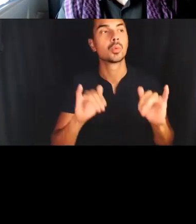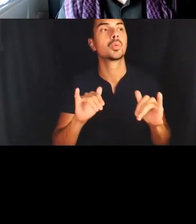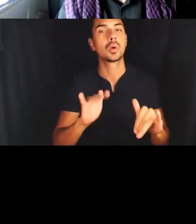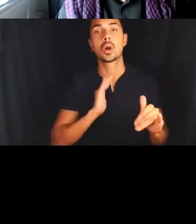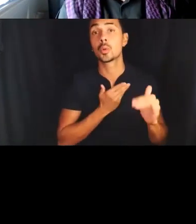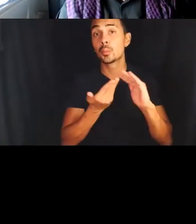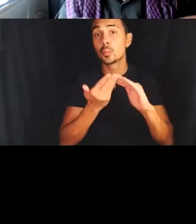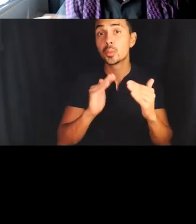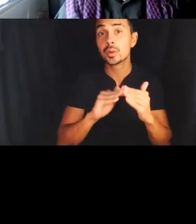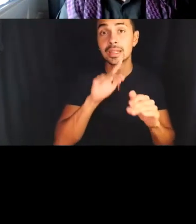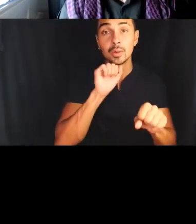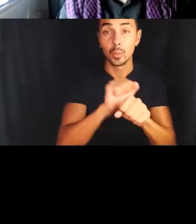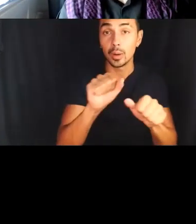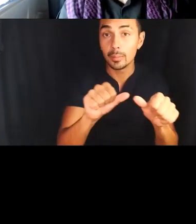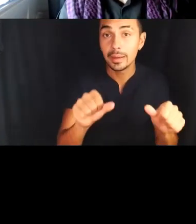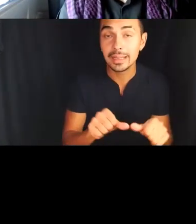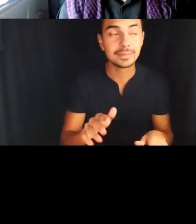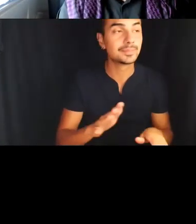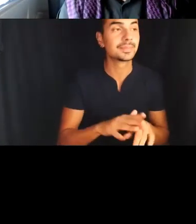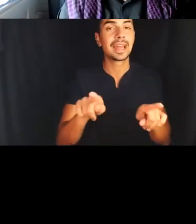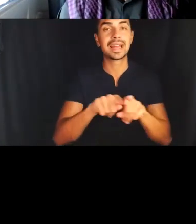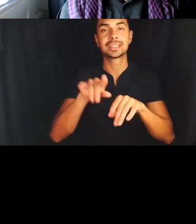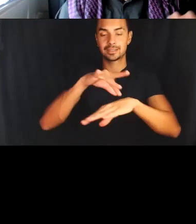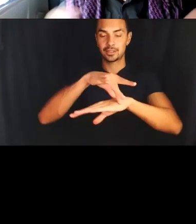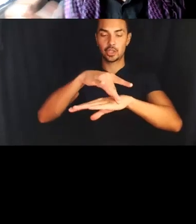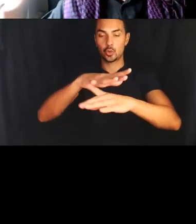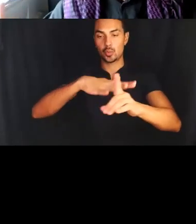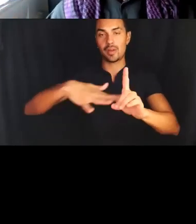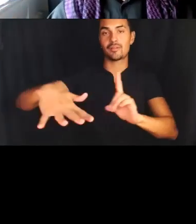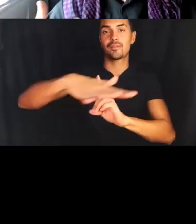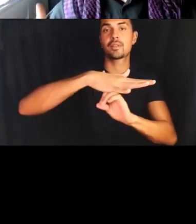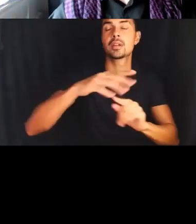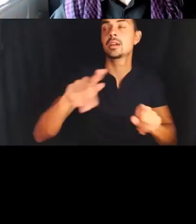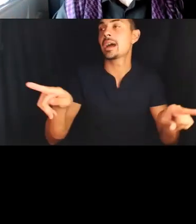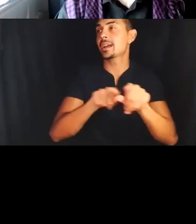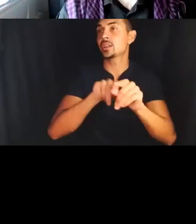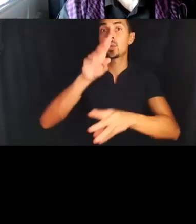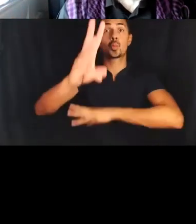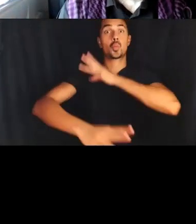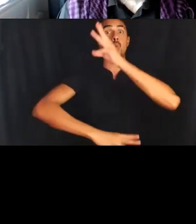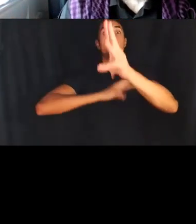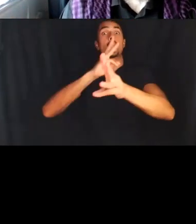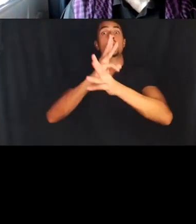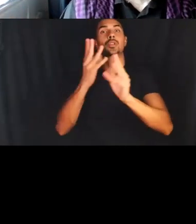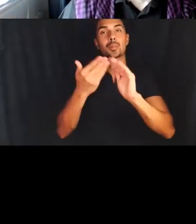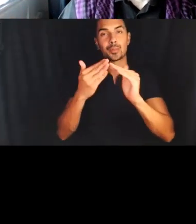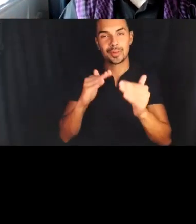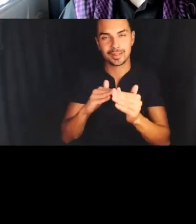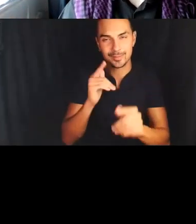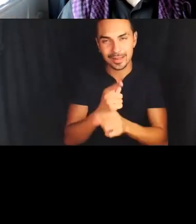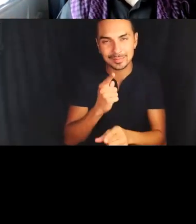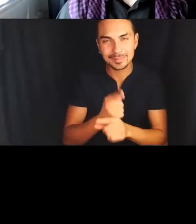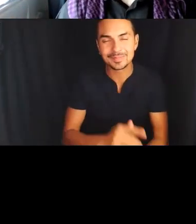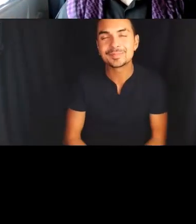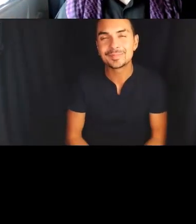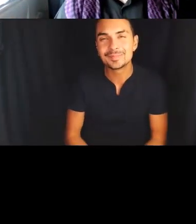our community as a geographic community, our community as the world's community. So some of how this plays out,